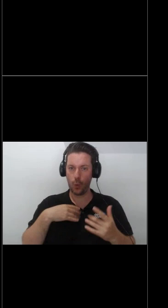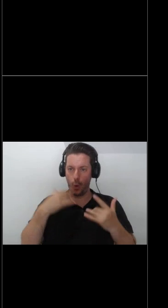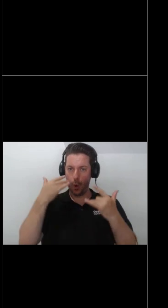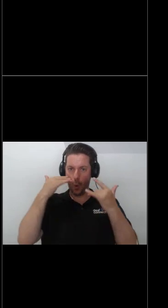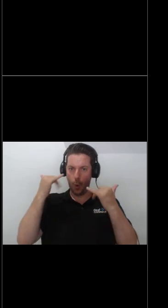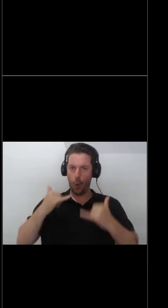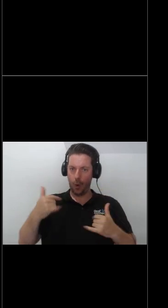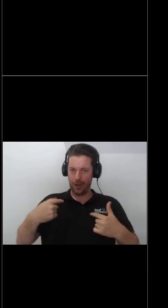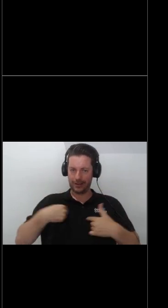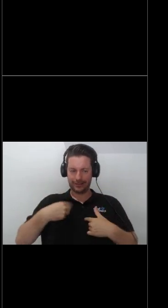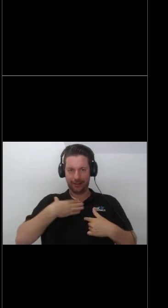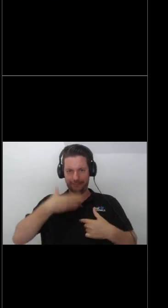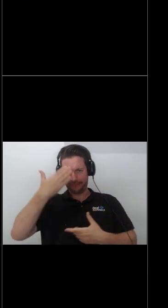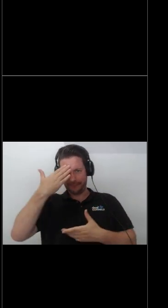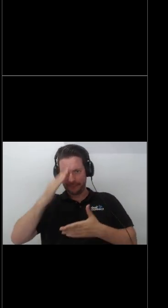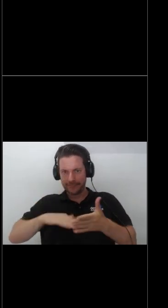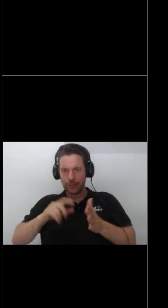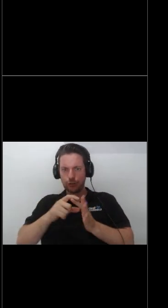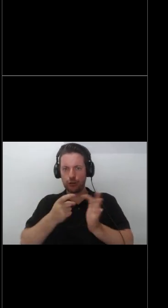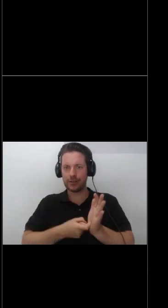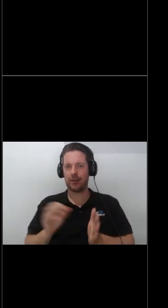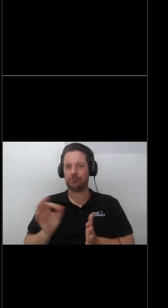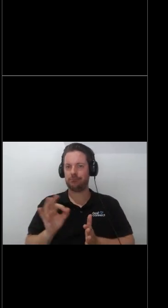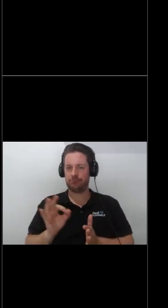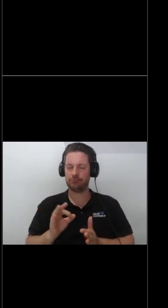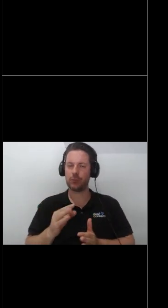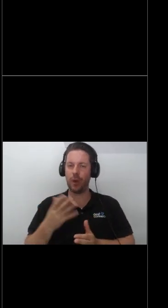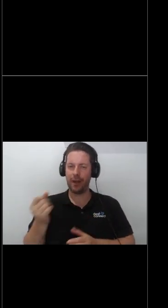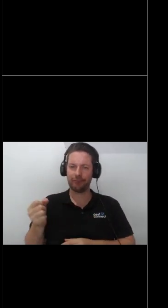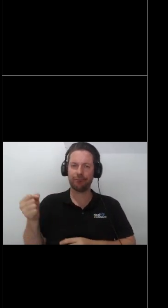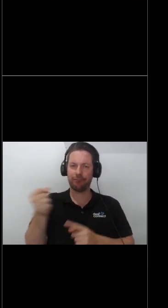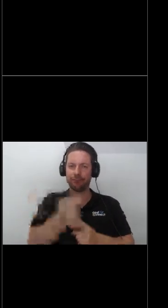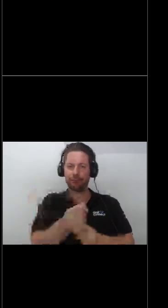and the existing court psychiatrist advised the court